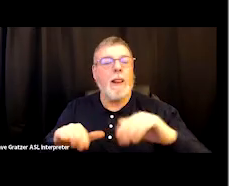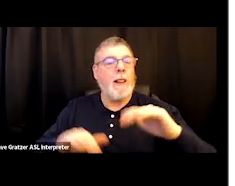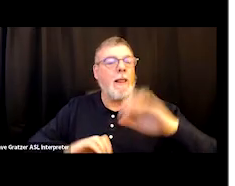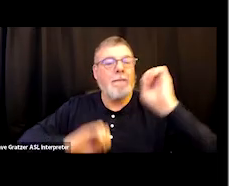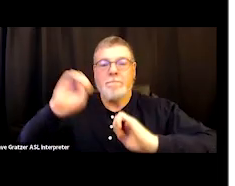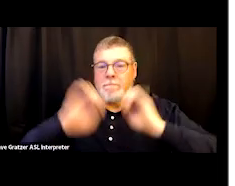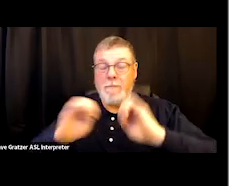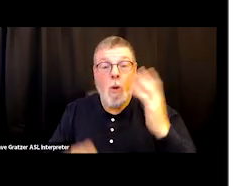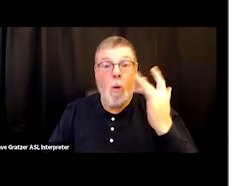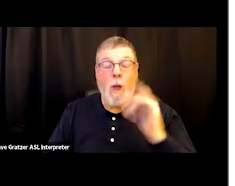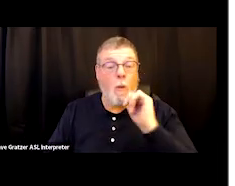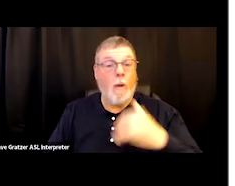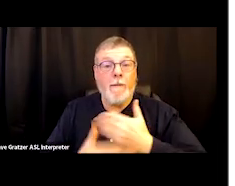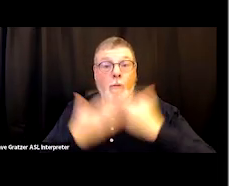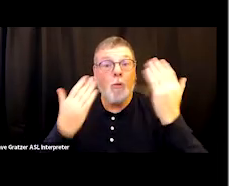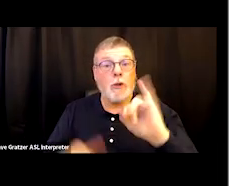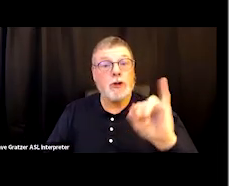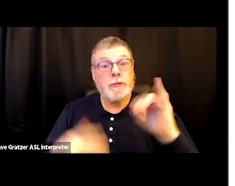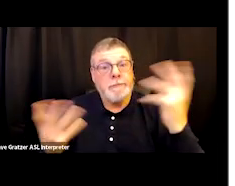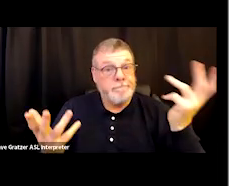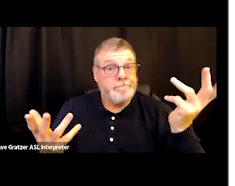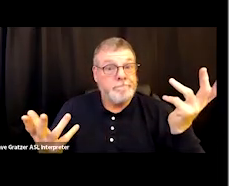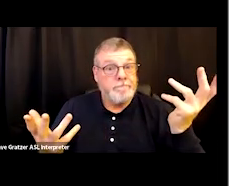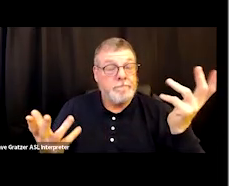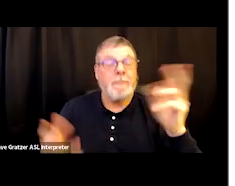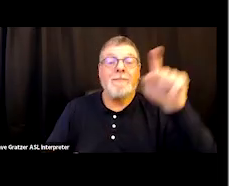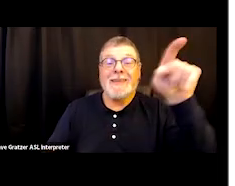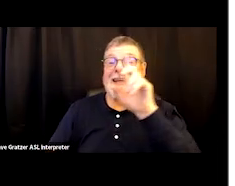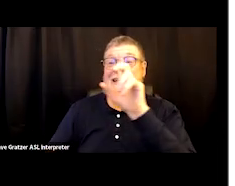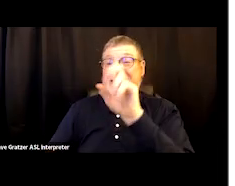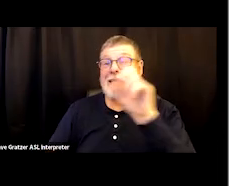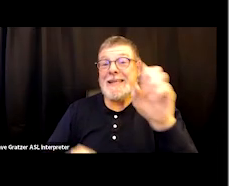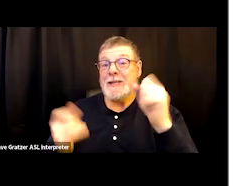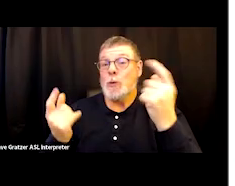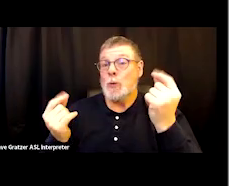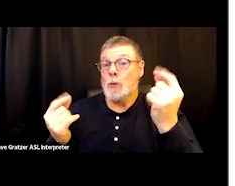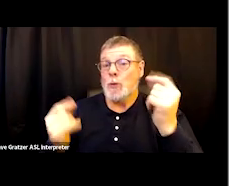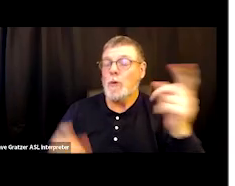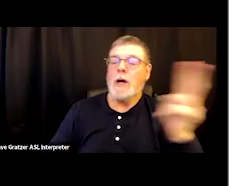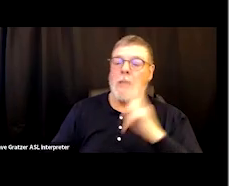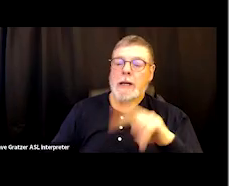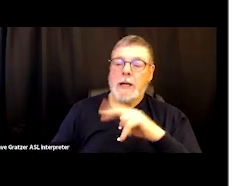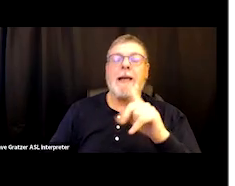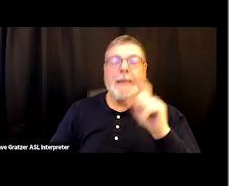because they don't have medical insurance right now." And what DDS will do is they'll say, "okay, well, we need to evaluate